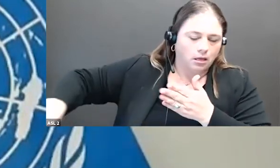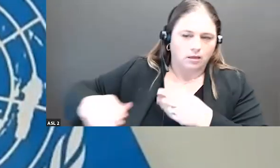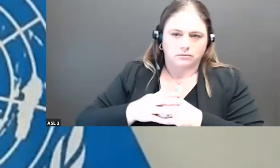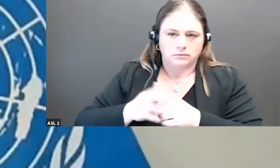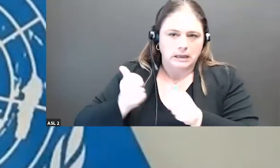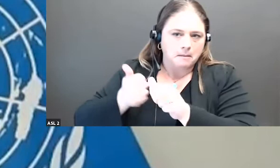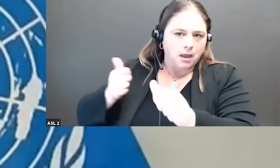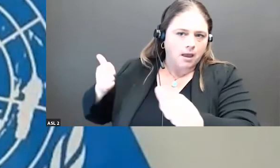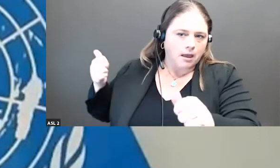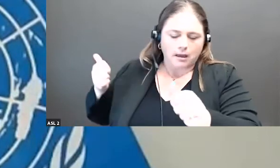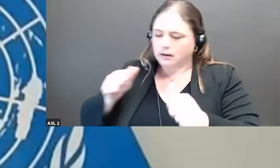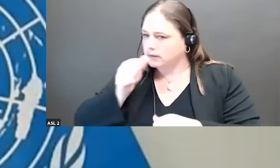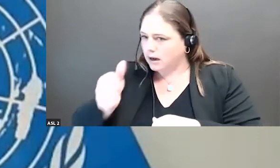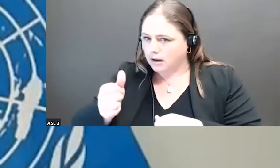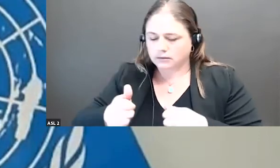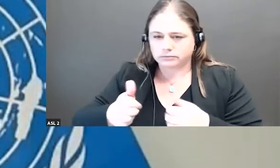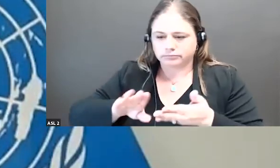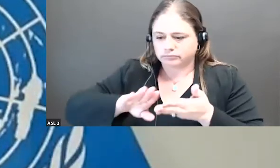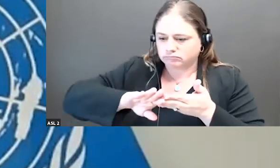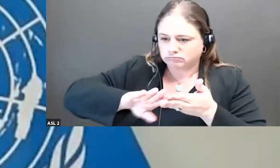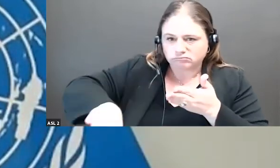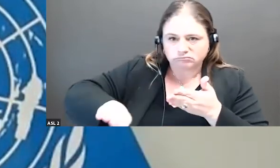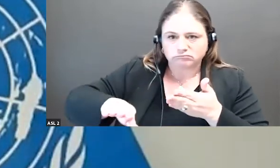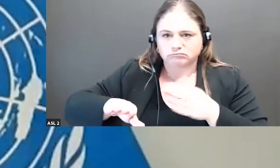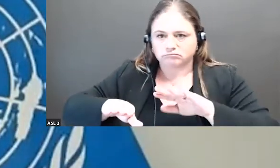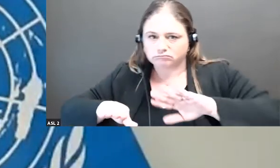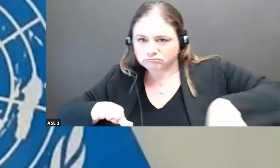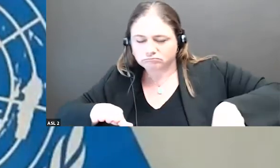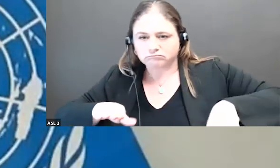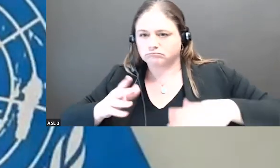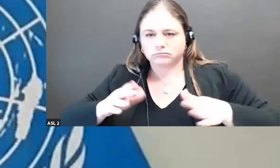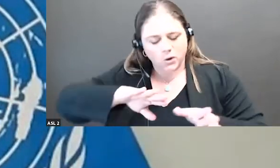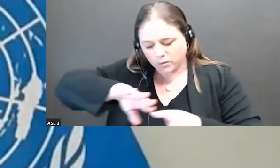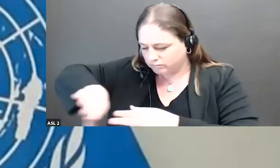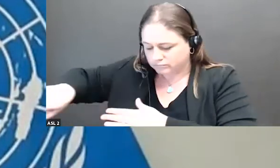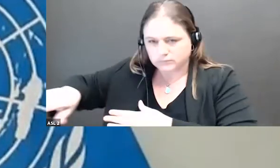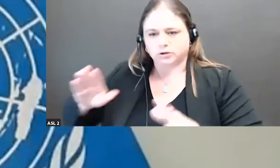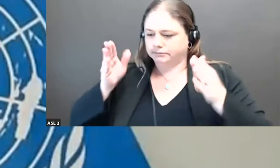no one is marginalized. No one is seen as being anything other than fully and completely human.